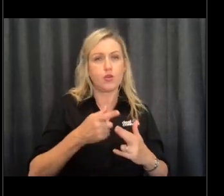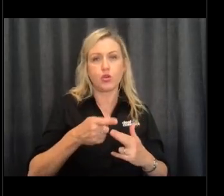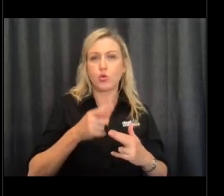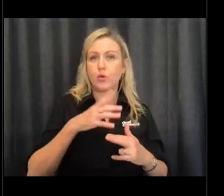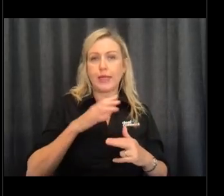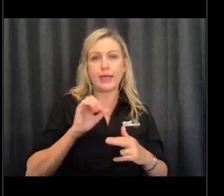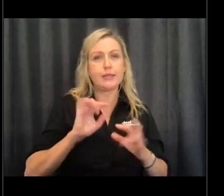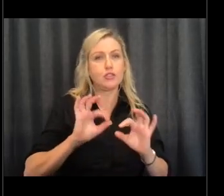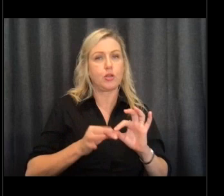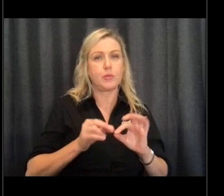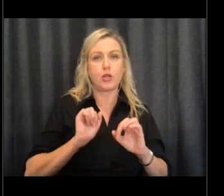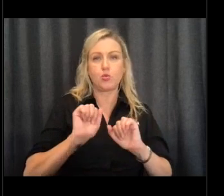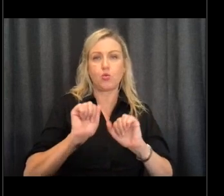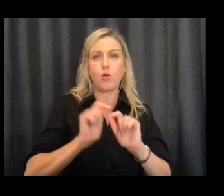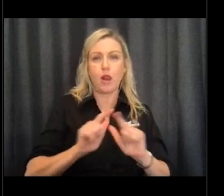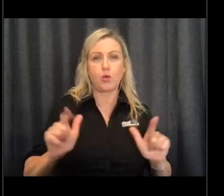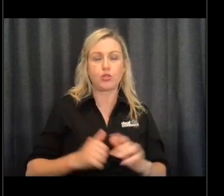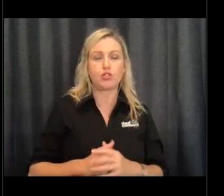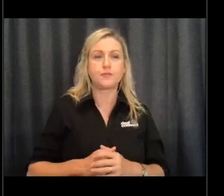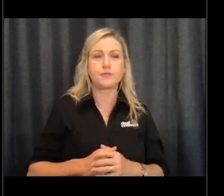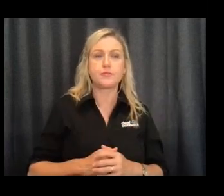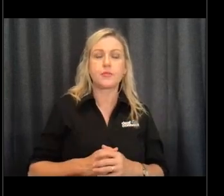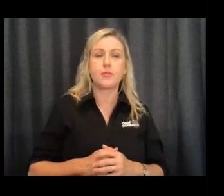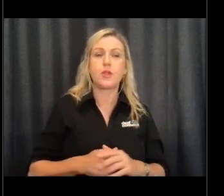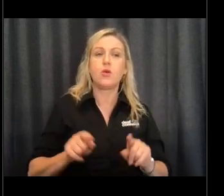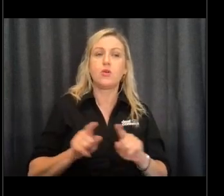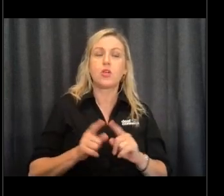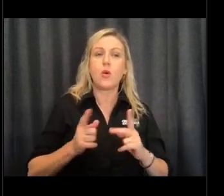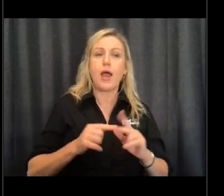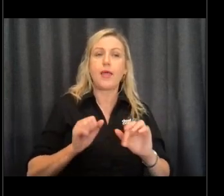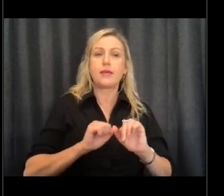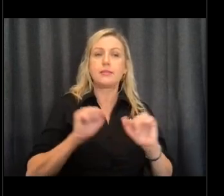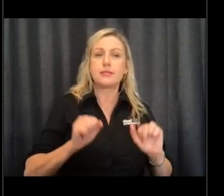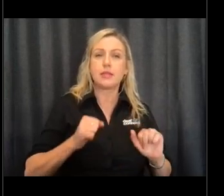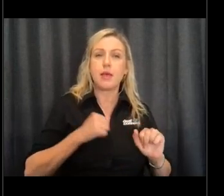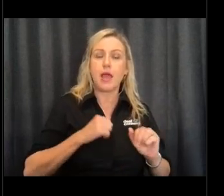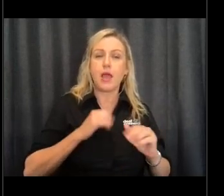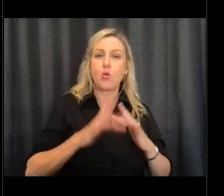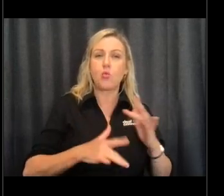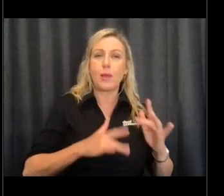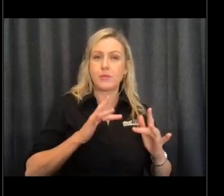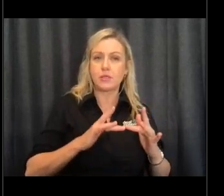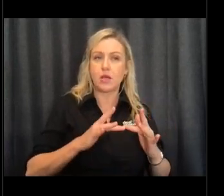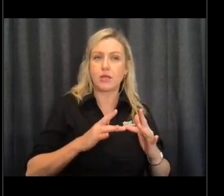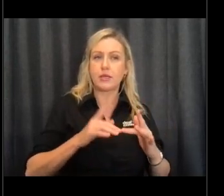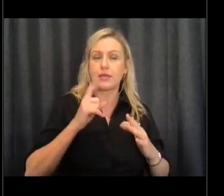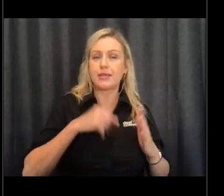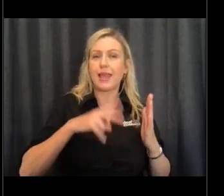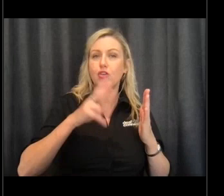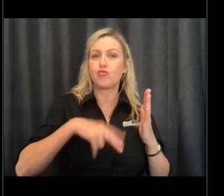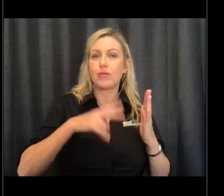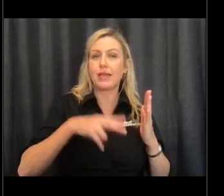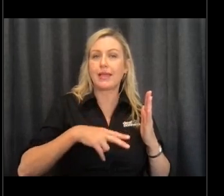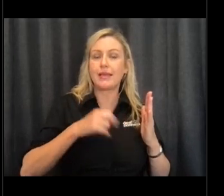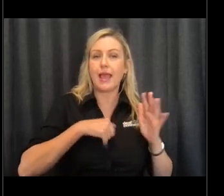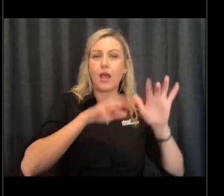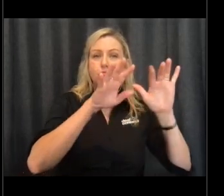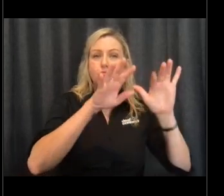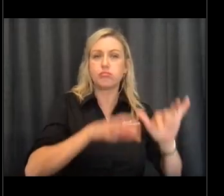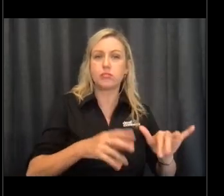And we also have a system on our website that can read our content aloud in